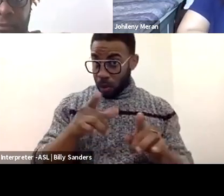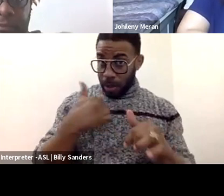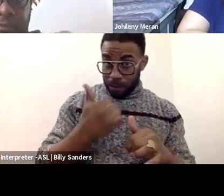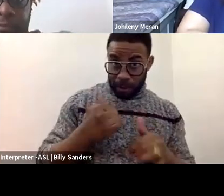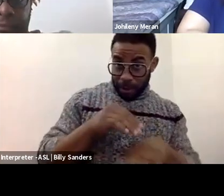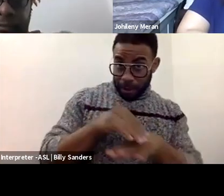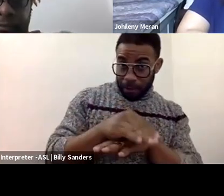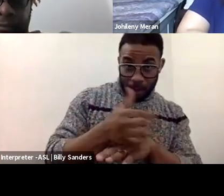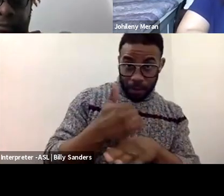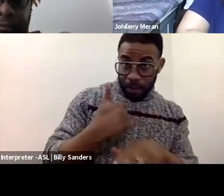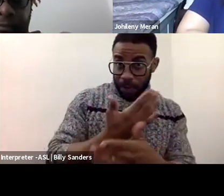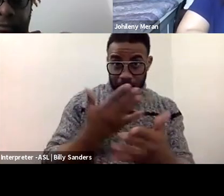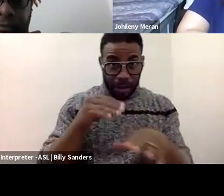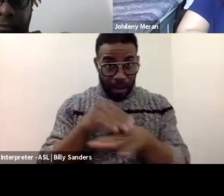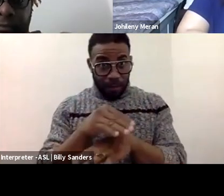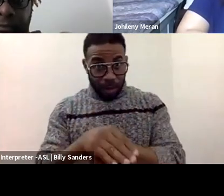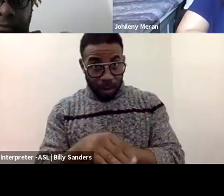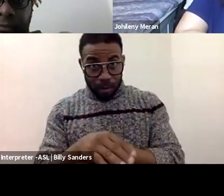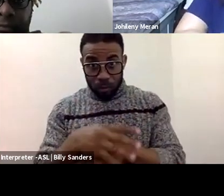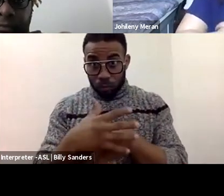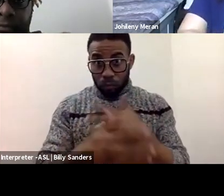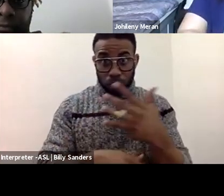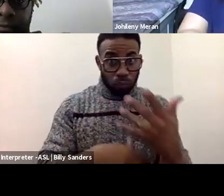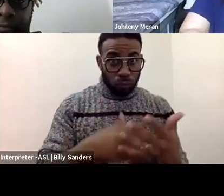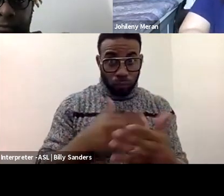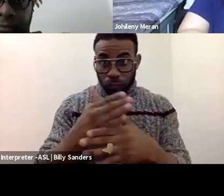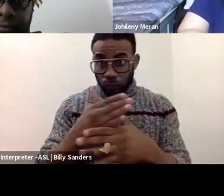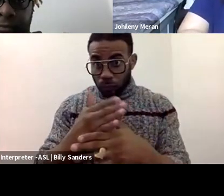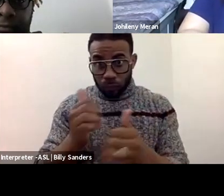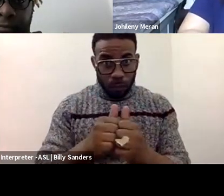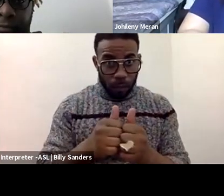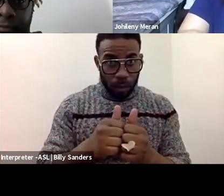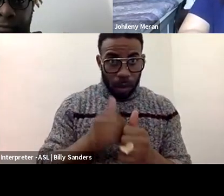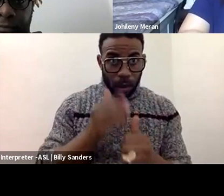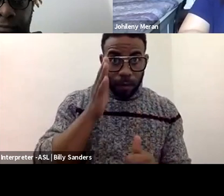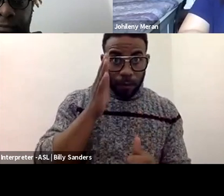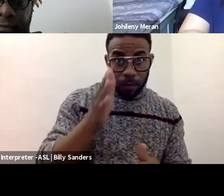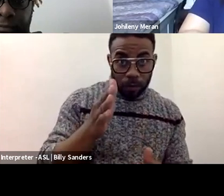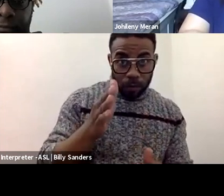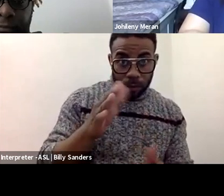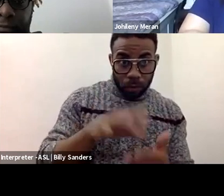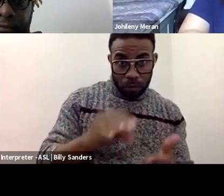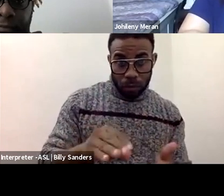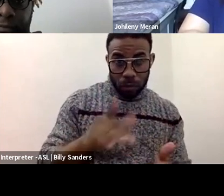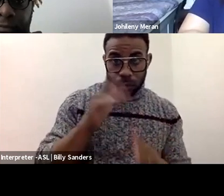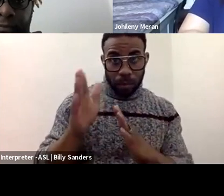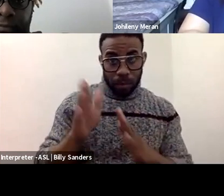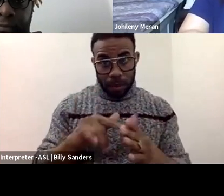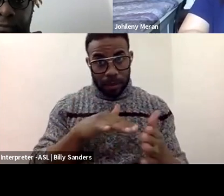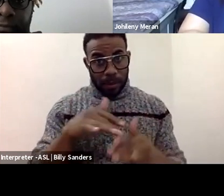Do you have any advice to share with future students who plan to study abroad related